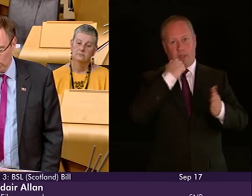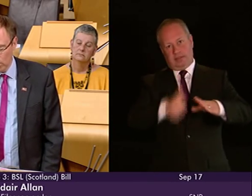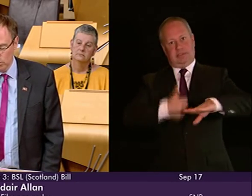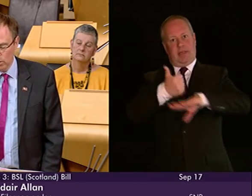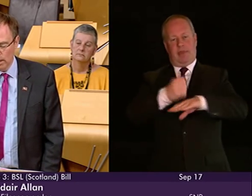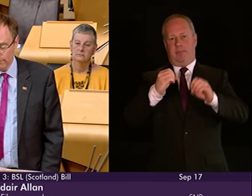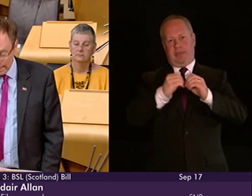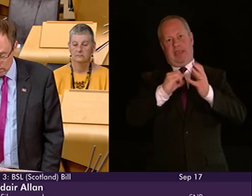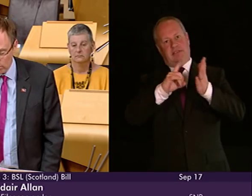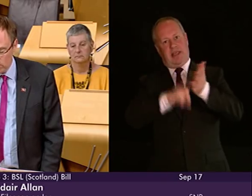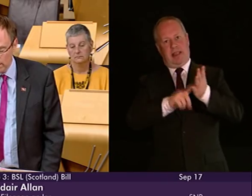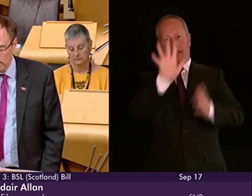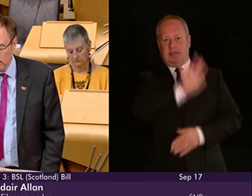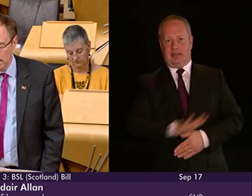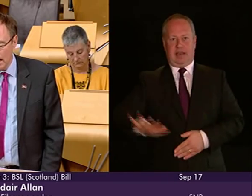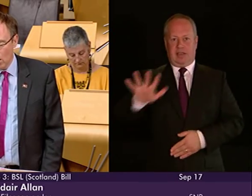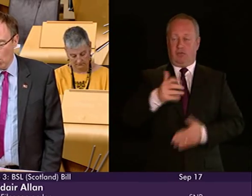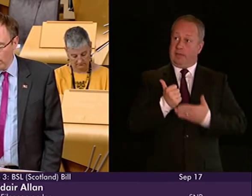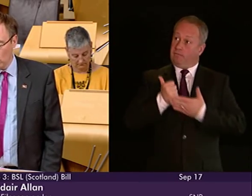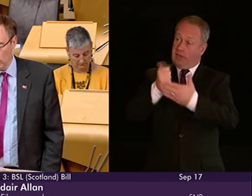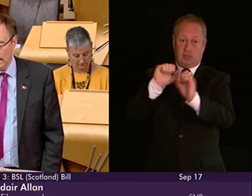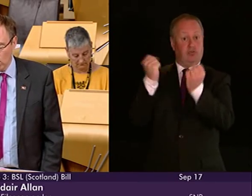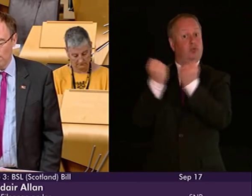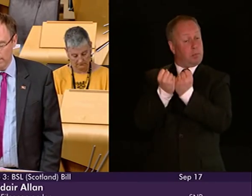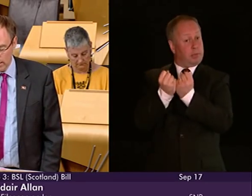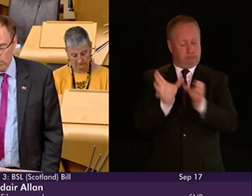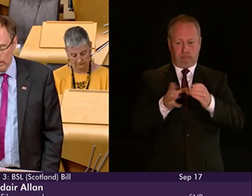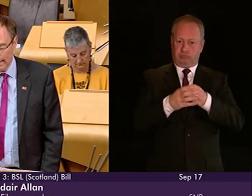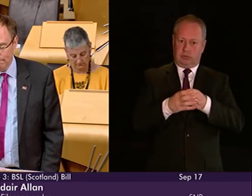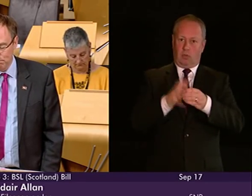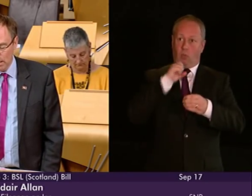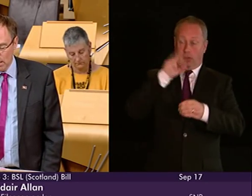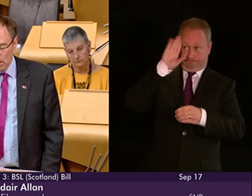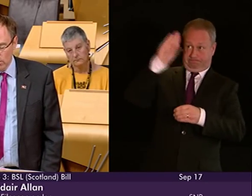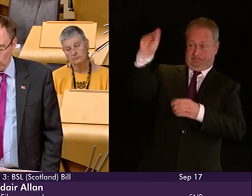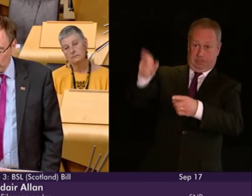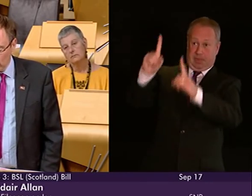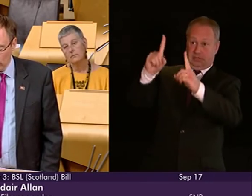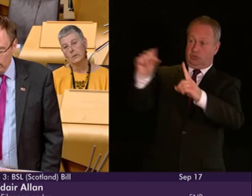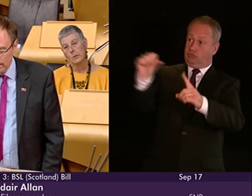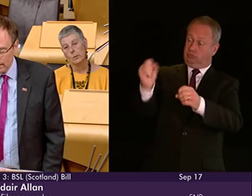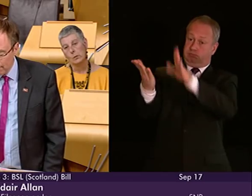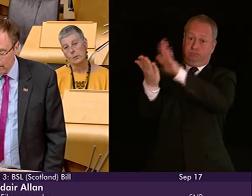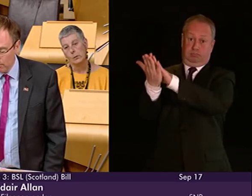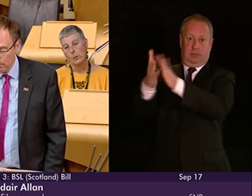group, which will advise Scottish ministers on the content of the national plan. A significant